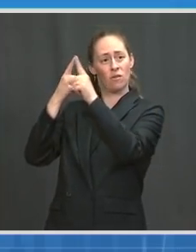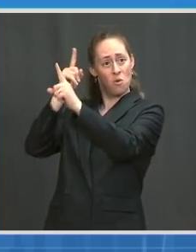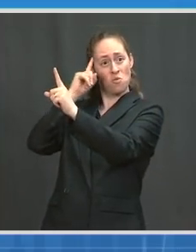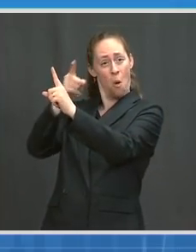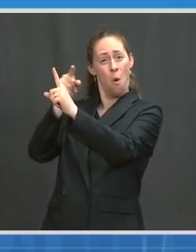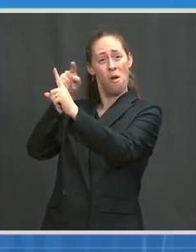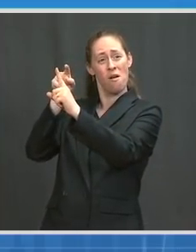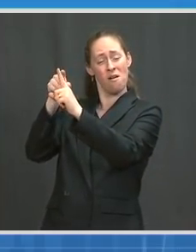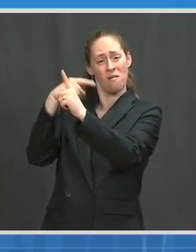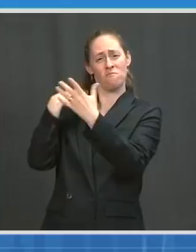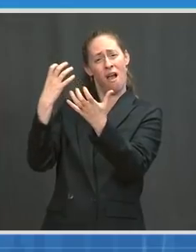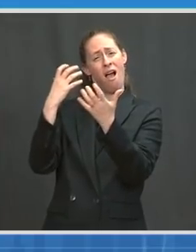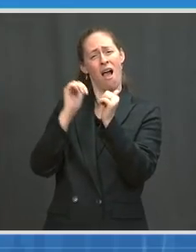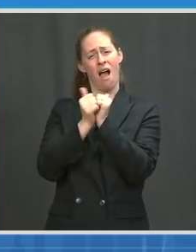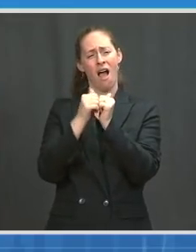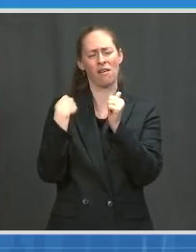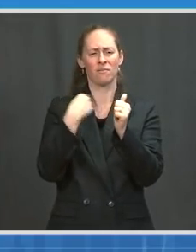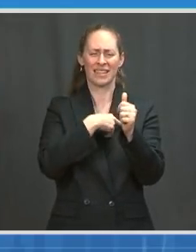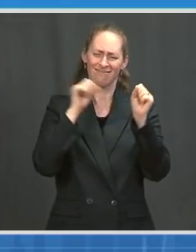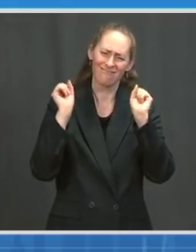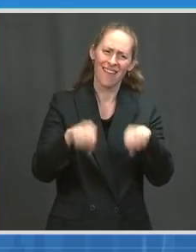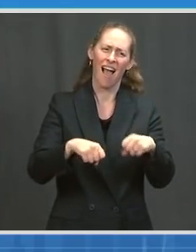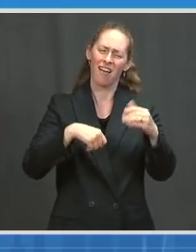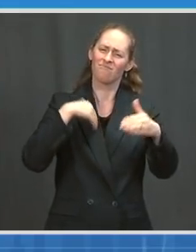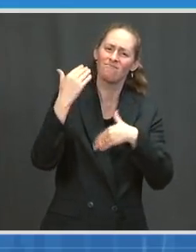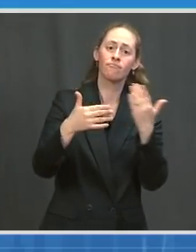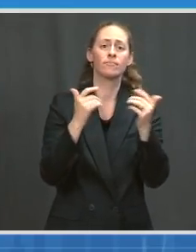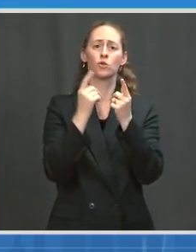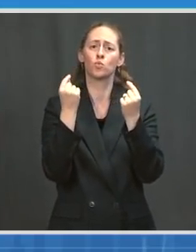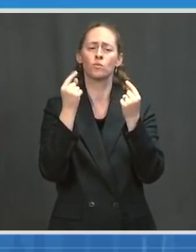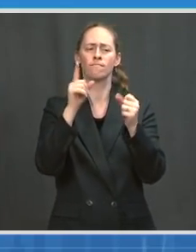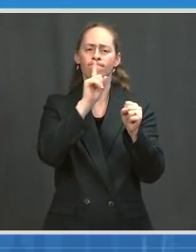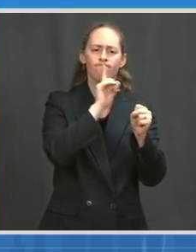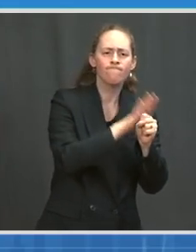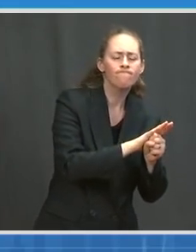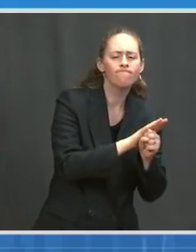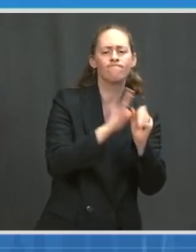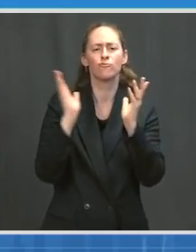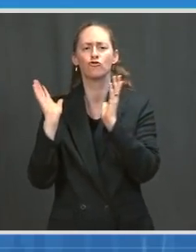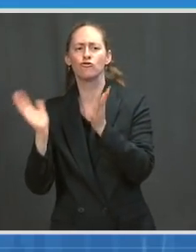It's our ability to talk to one another and listen. We have to be patient and supportive